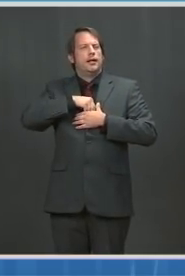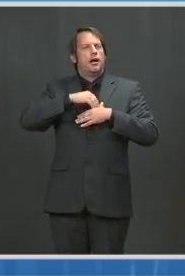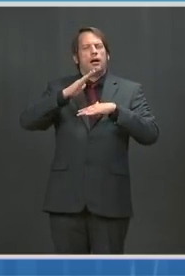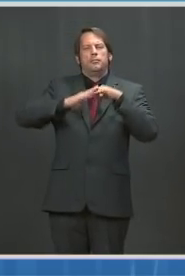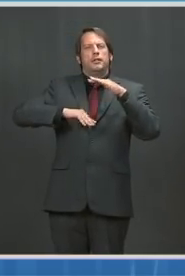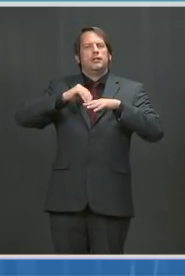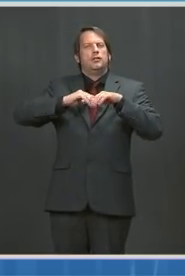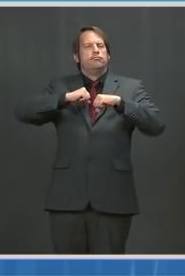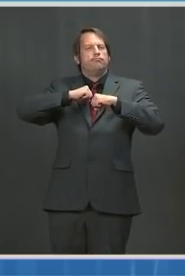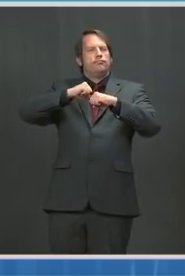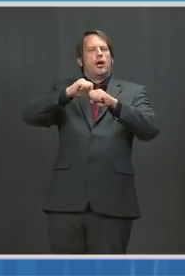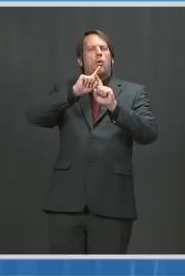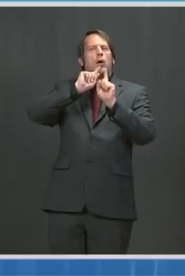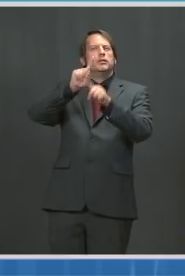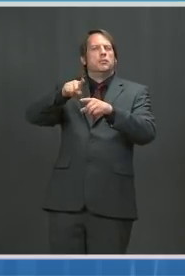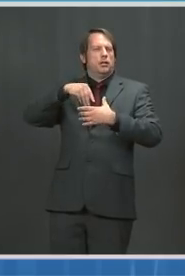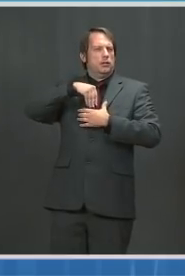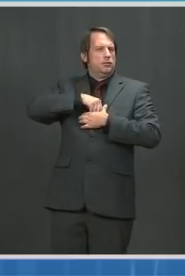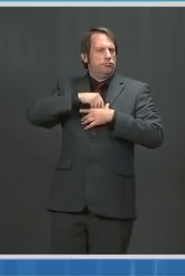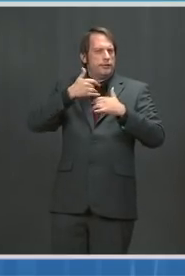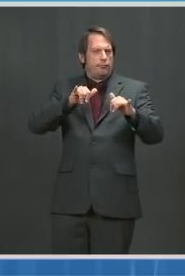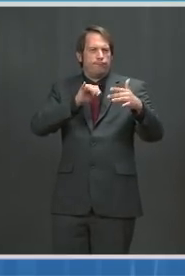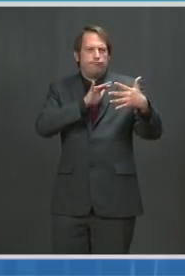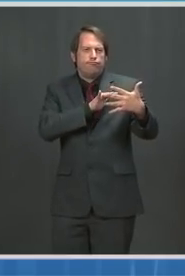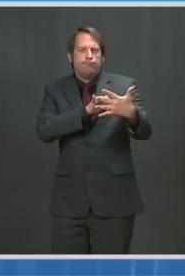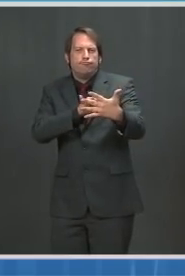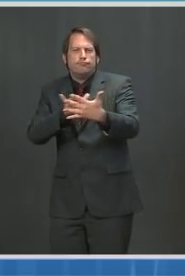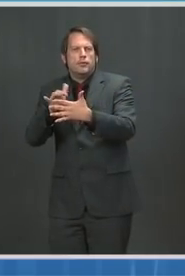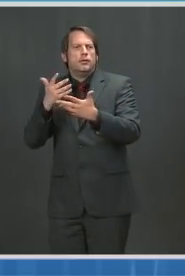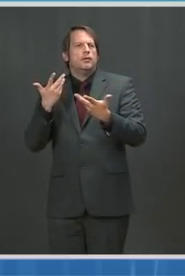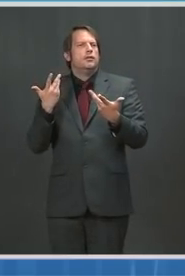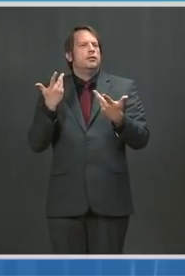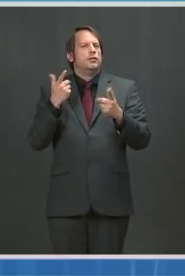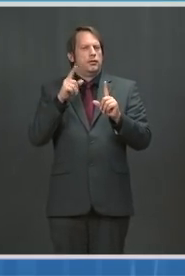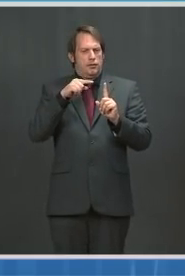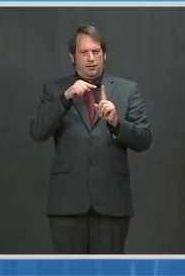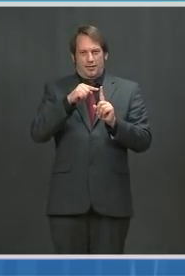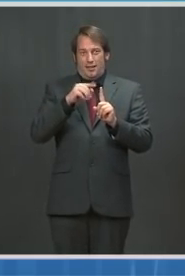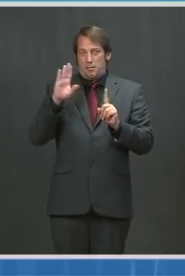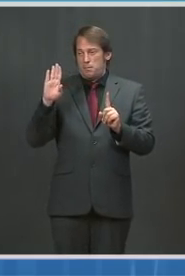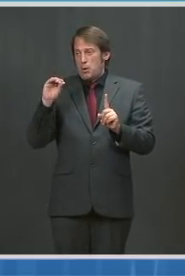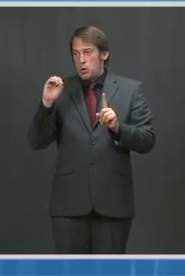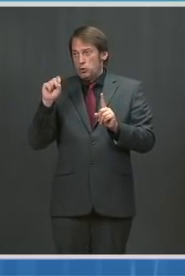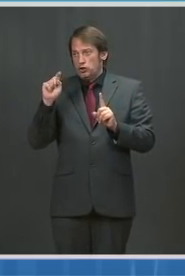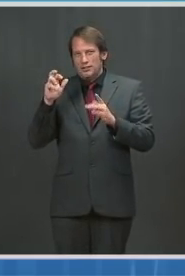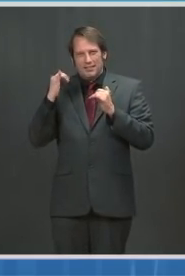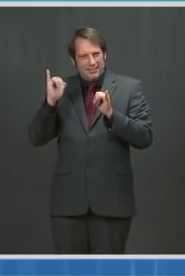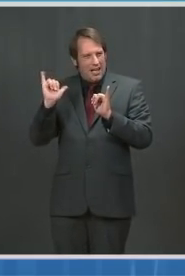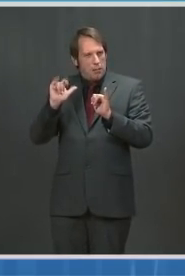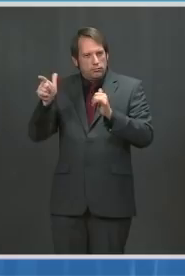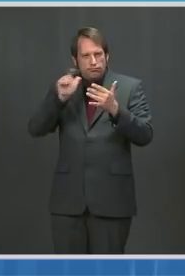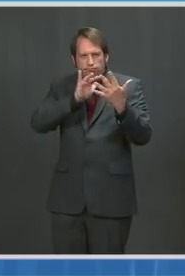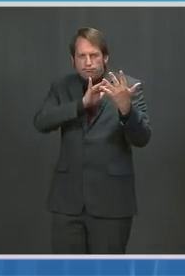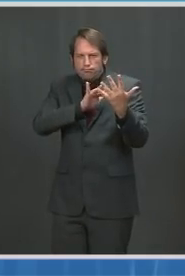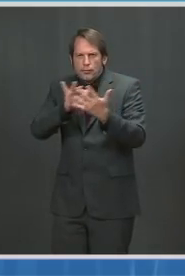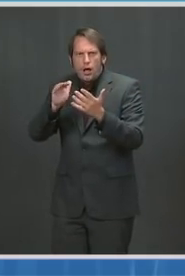as well as determining the effect of a booster dose to extend the duration and breadth of activity